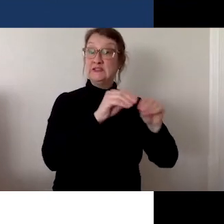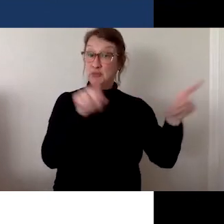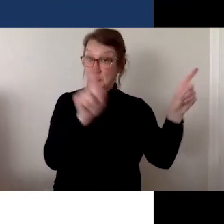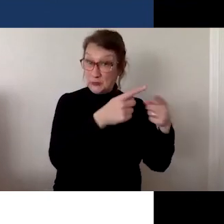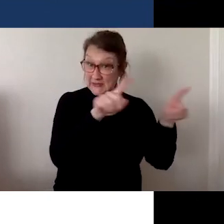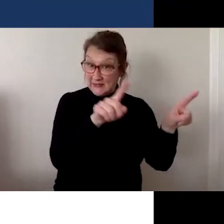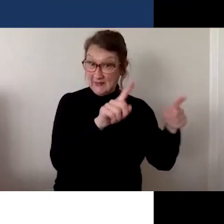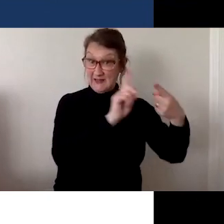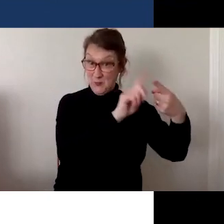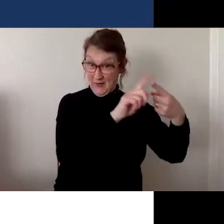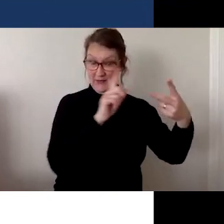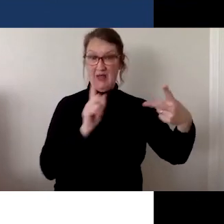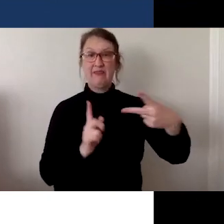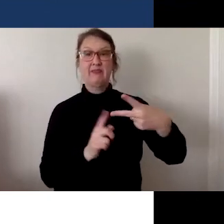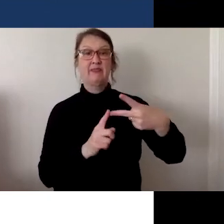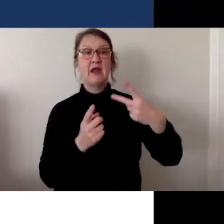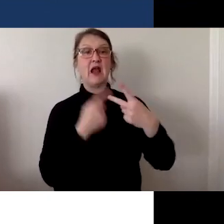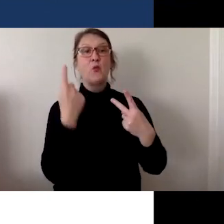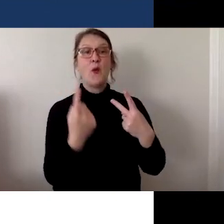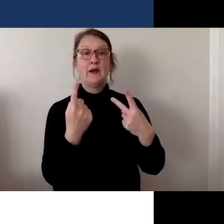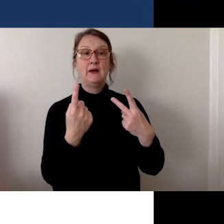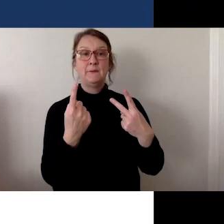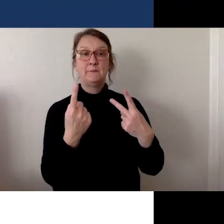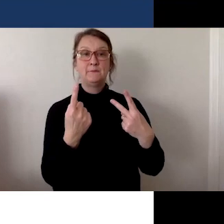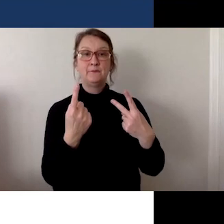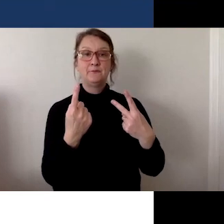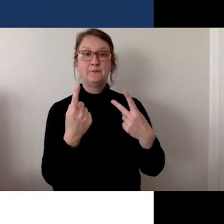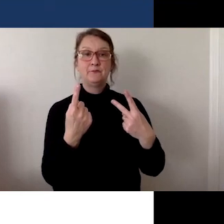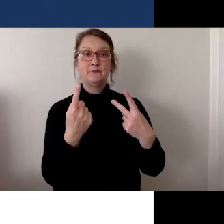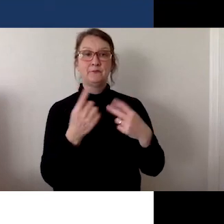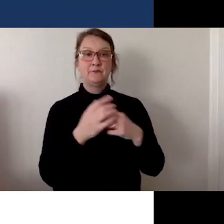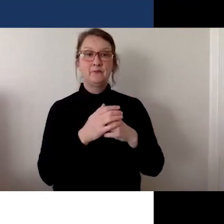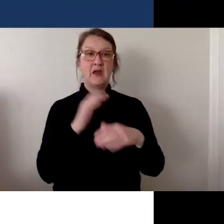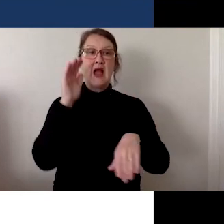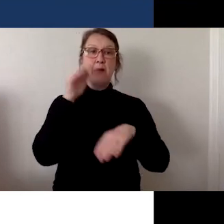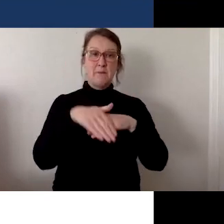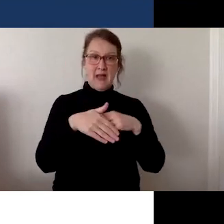Then on the actual valuing and measuring impact,